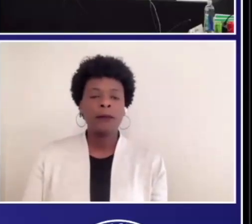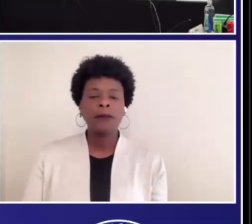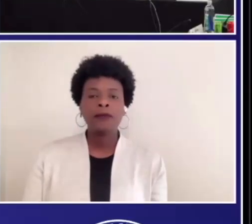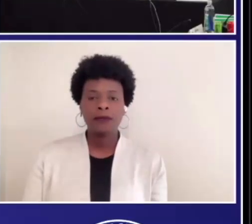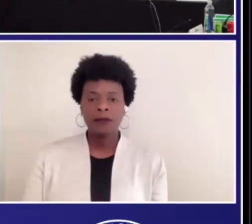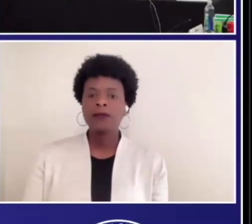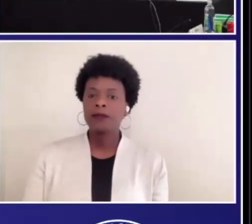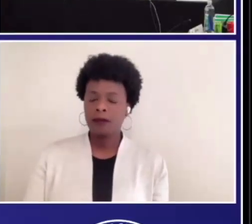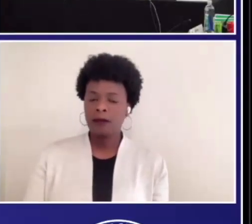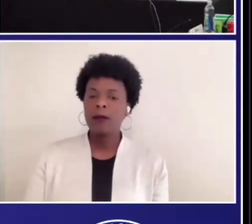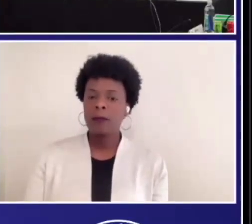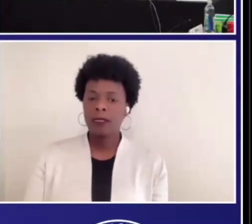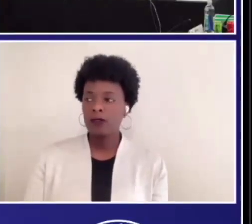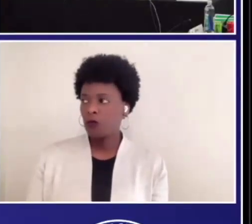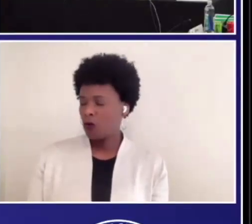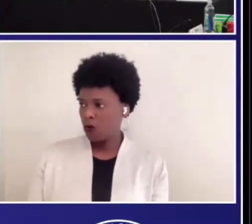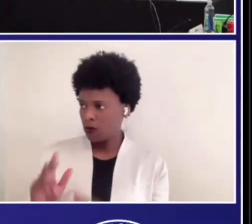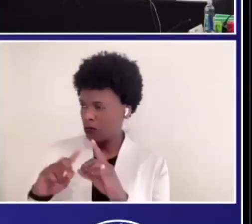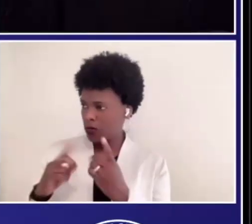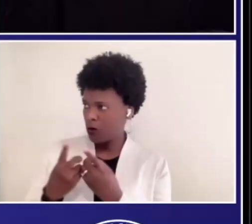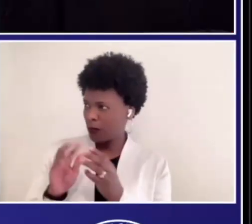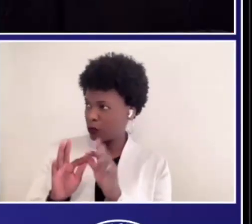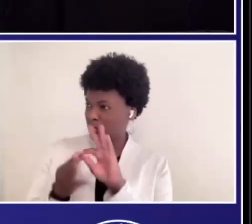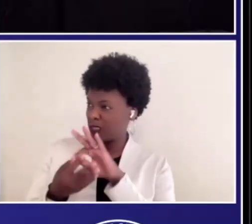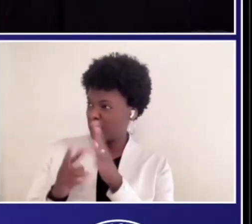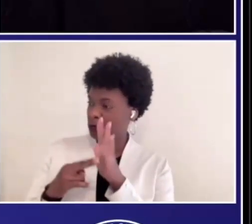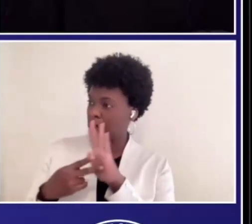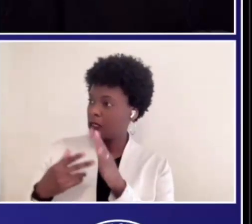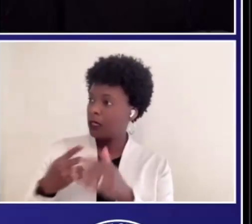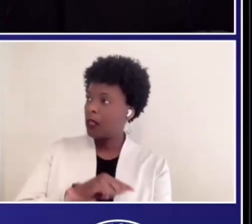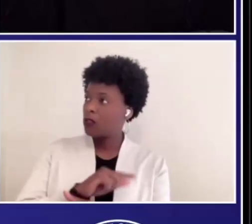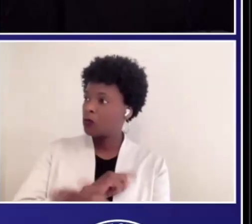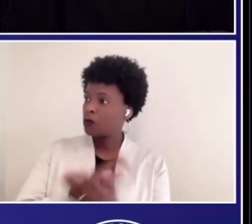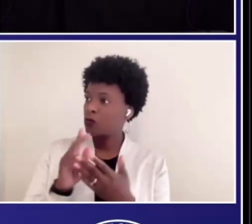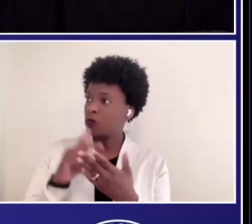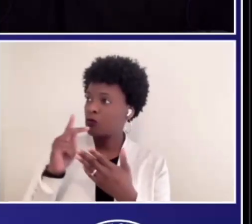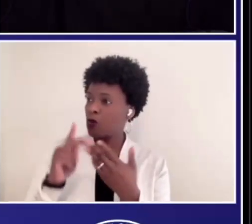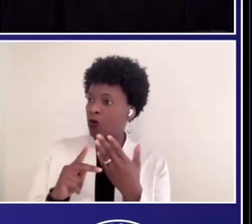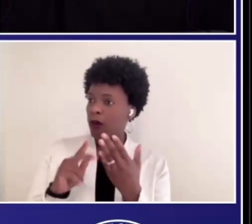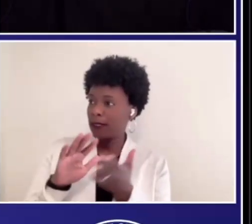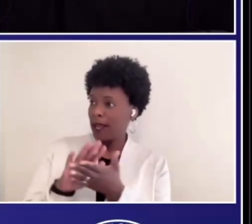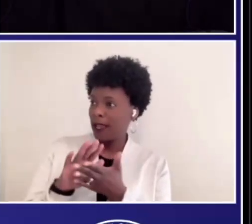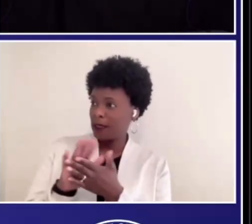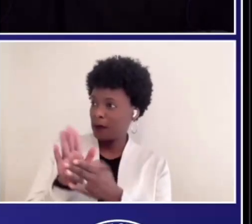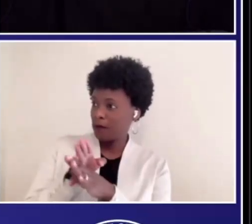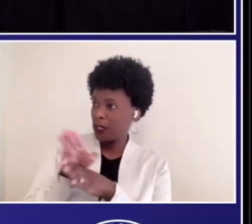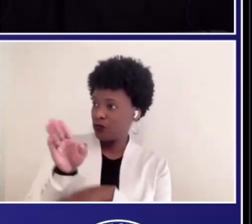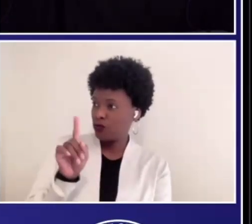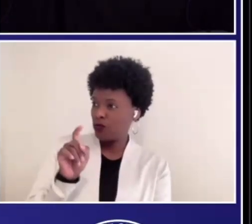And so is it the Department's interpretation that an eligible program is an academic major? I just don't understand the difference